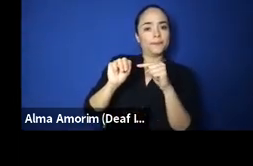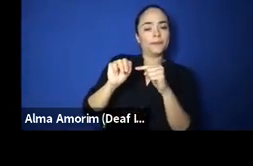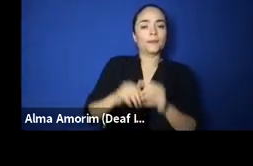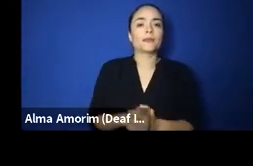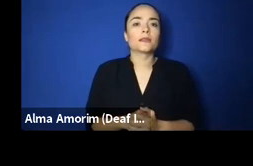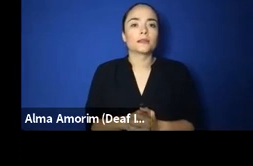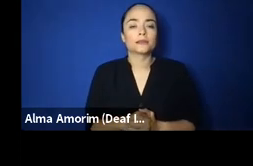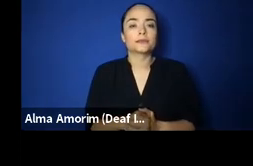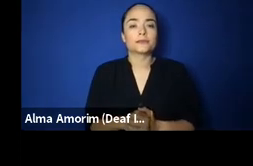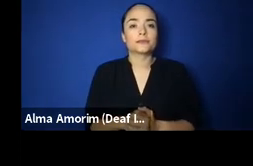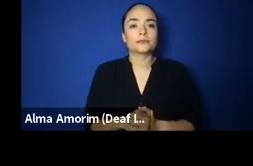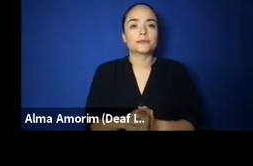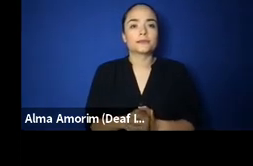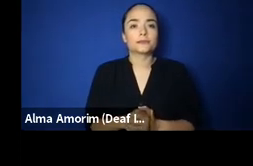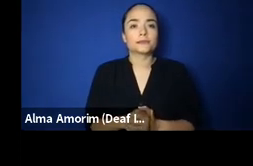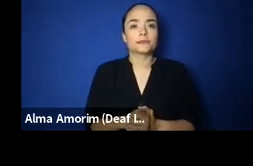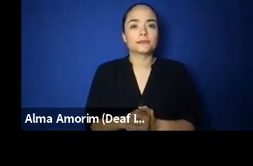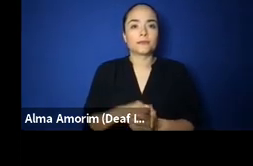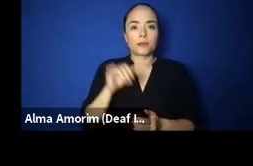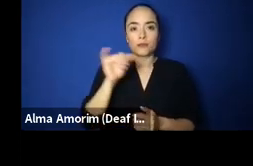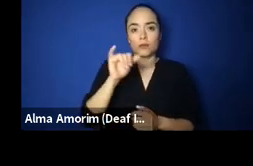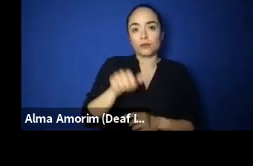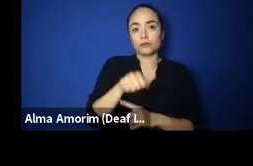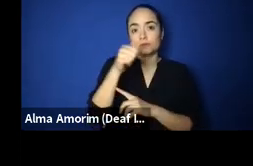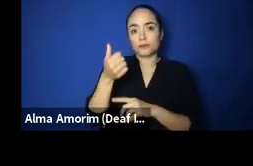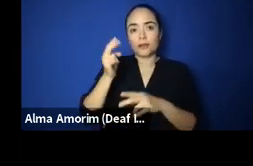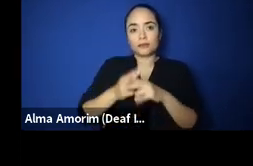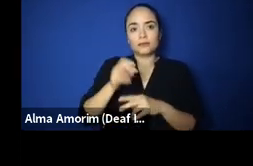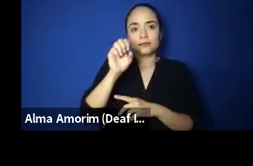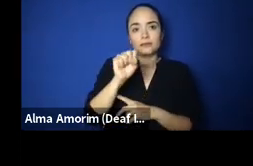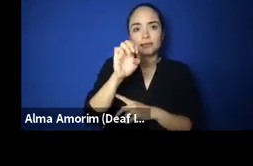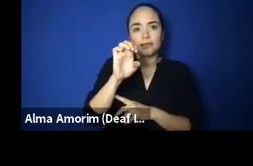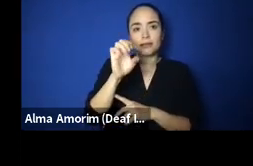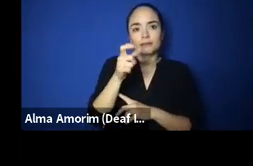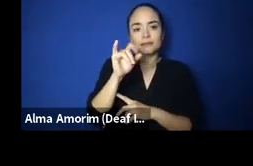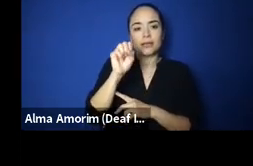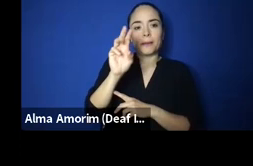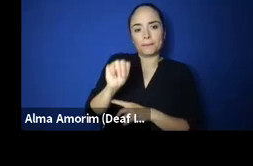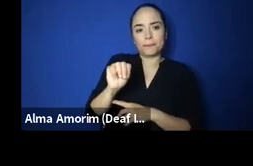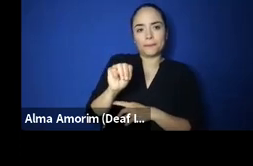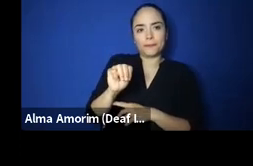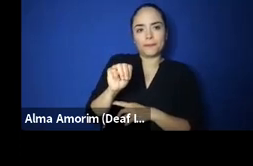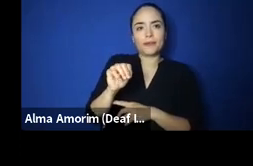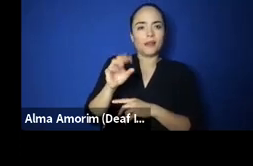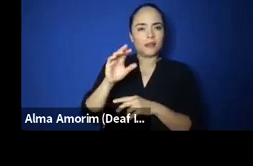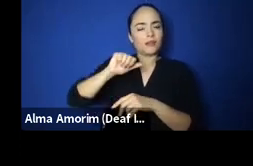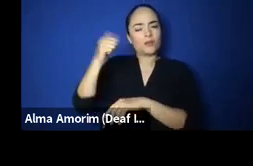sexism, but here there's also just lots of challenges in the relationship between Indigenous